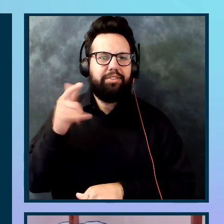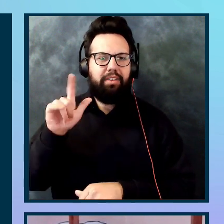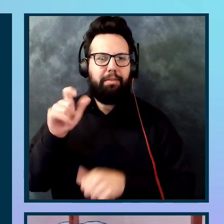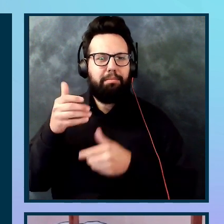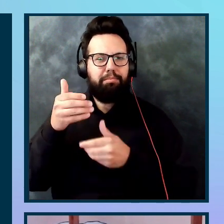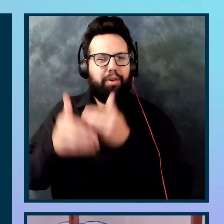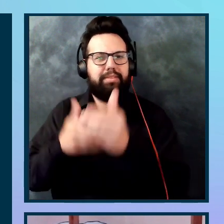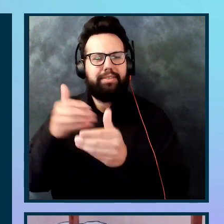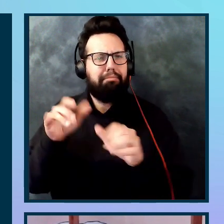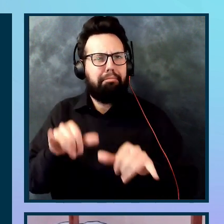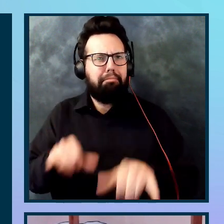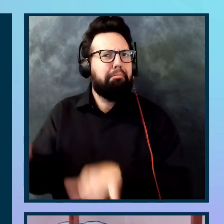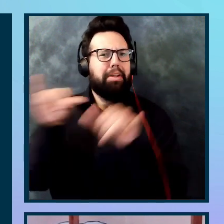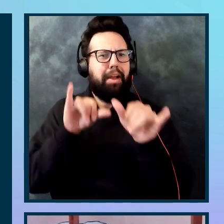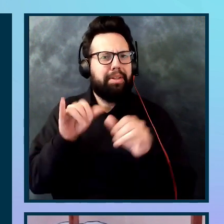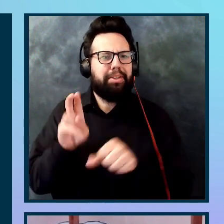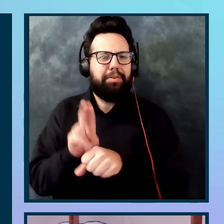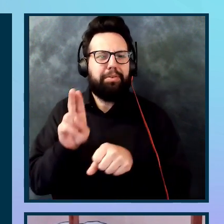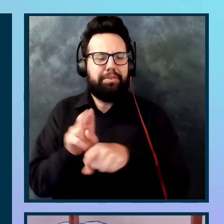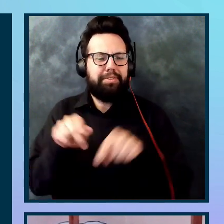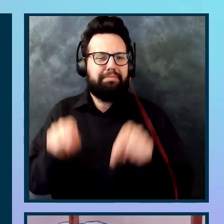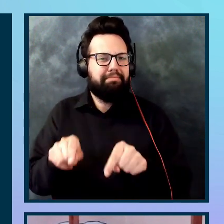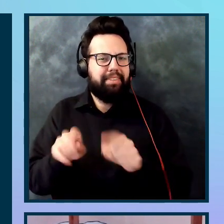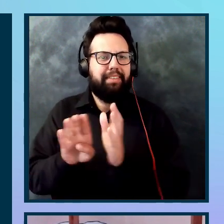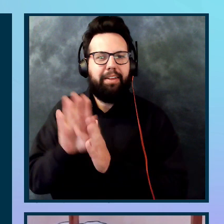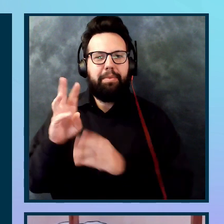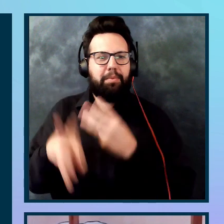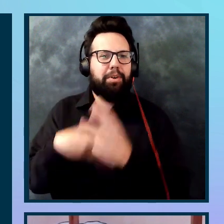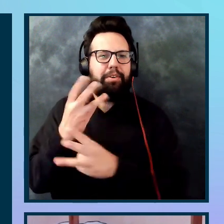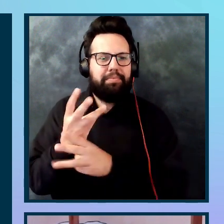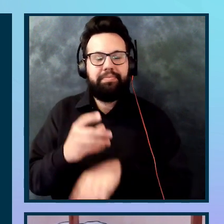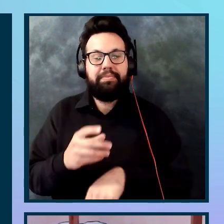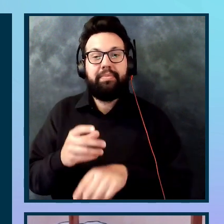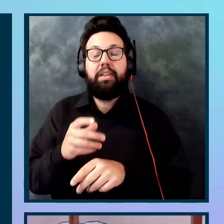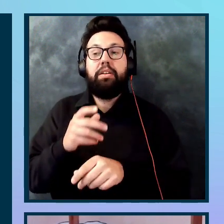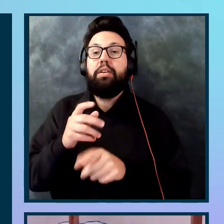pretty commonly used in the development world. The problem it tries to solve is that requirements